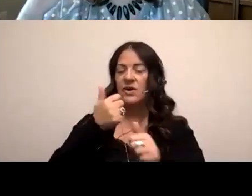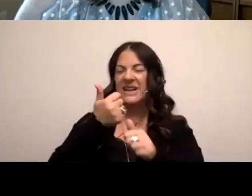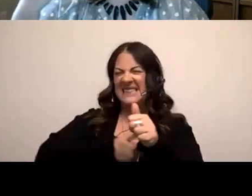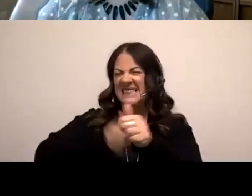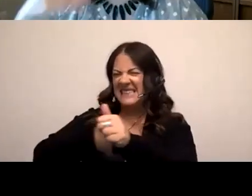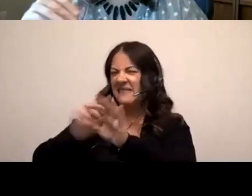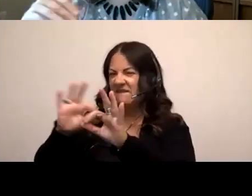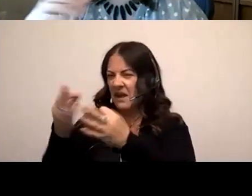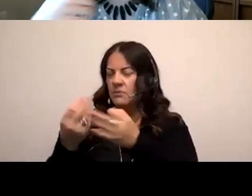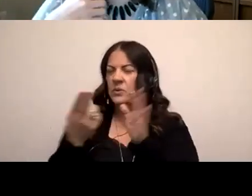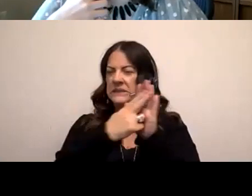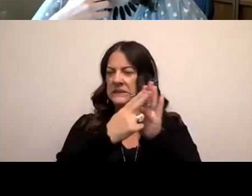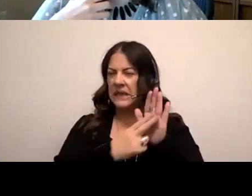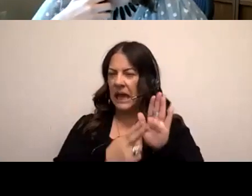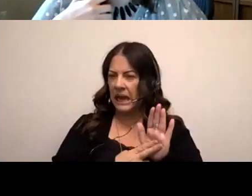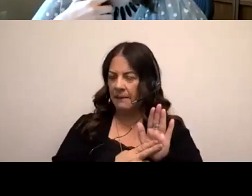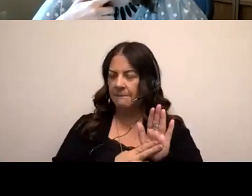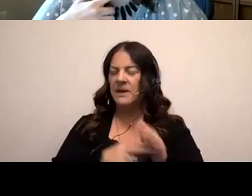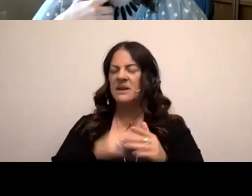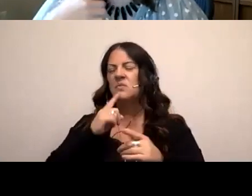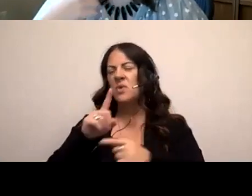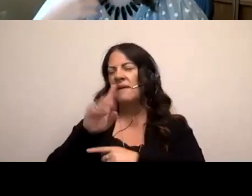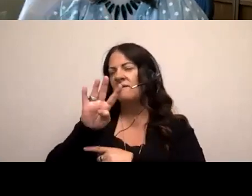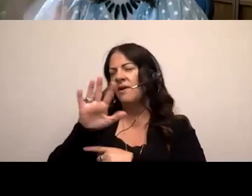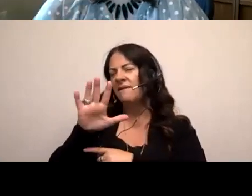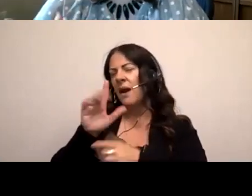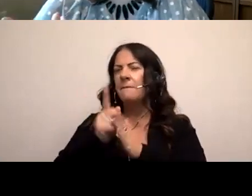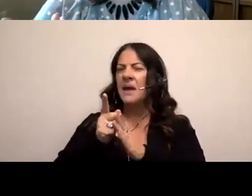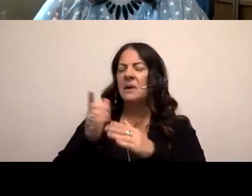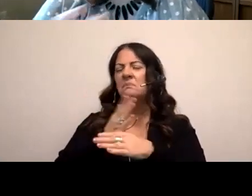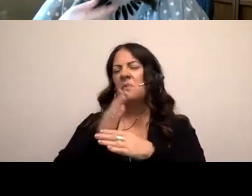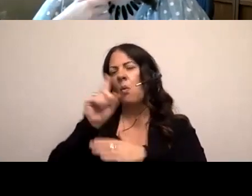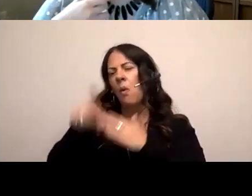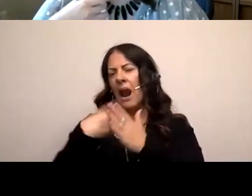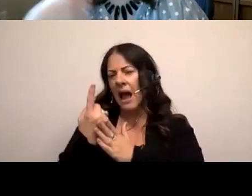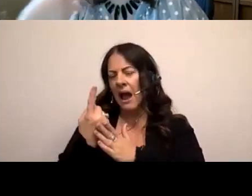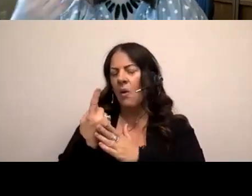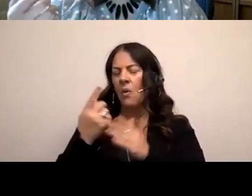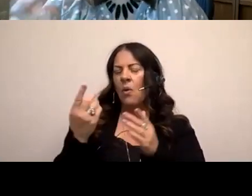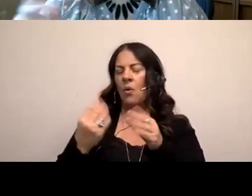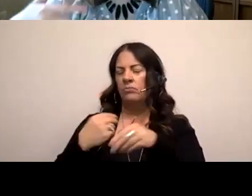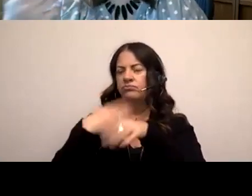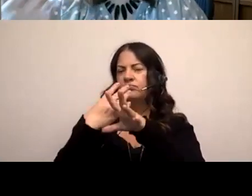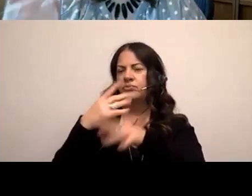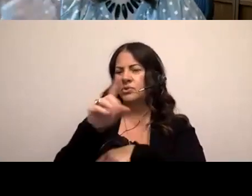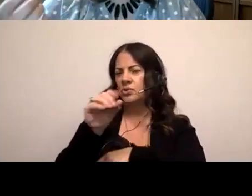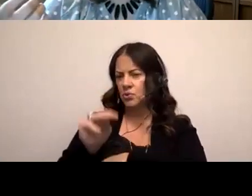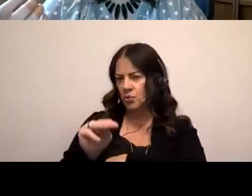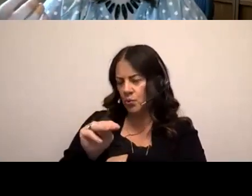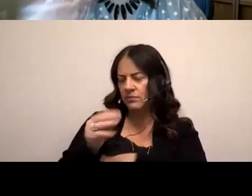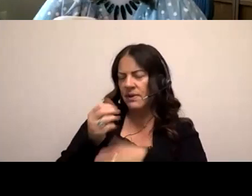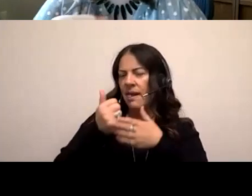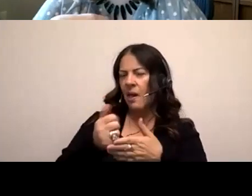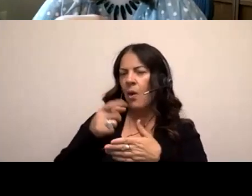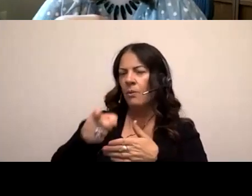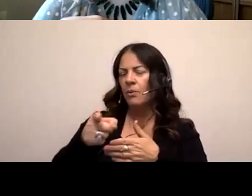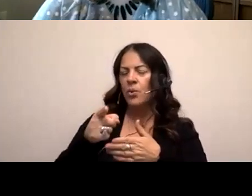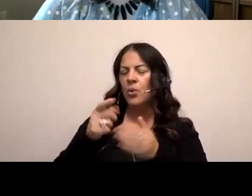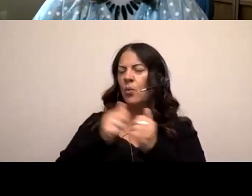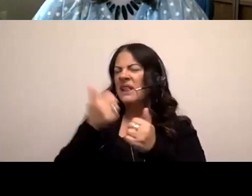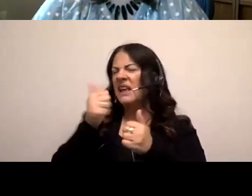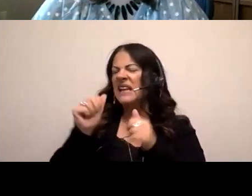IT'S 45 MINUTES TO 1 HOUR VIRTUAL SESSION ON ZOOM HELPING YOU TO TALK THROUGH AND TROUBLE SHOOT WHATS GOING ON IN YOUR HOME